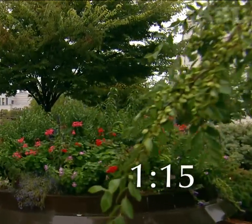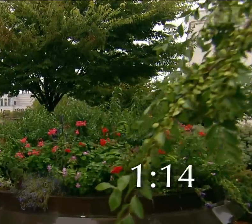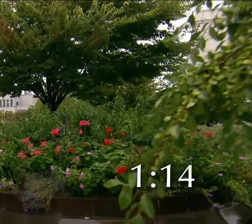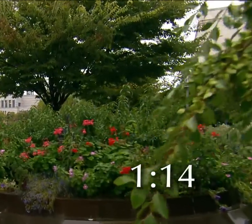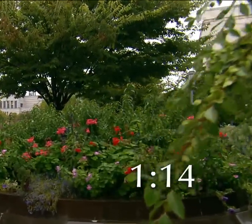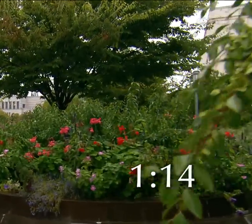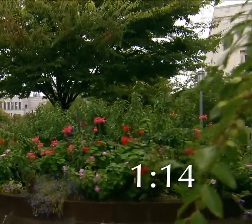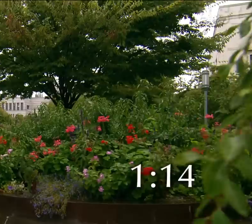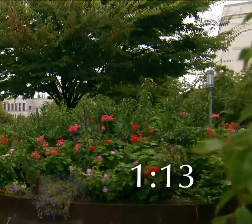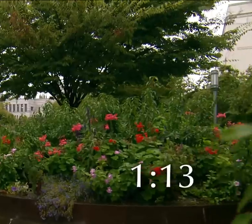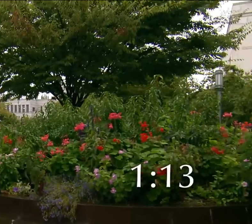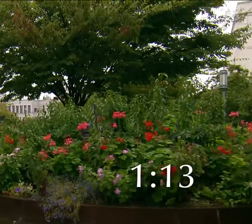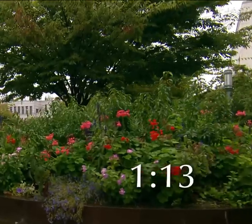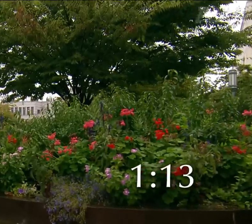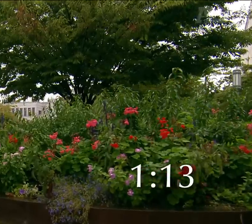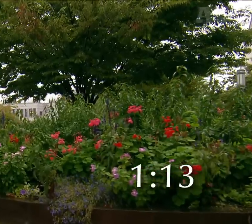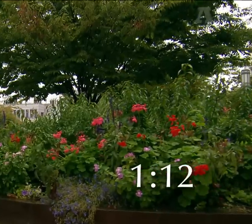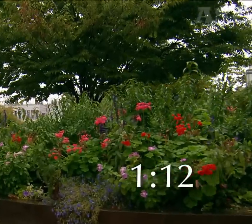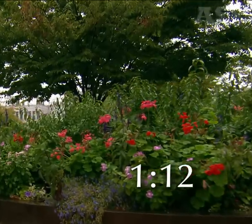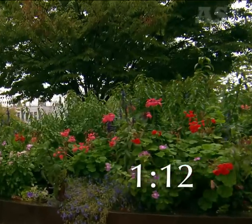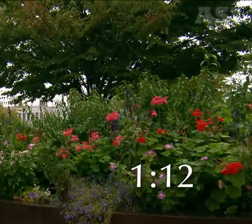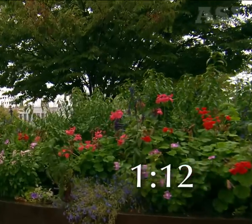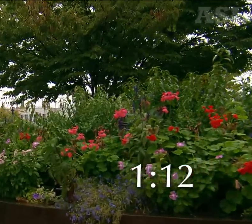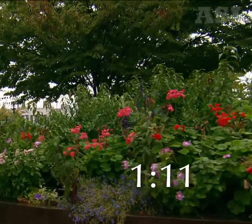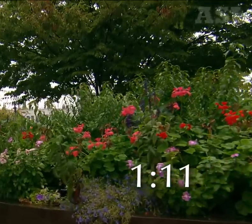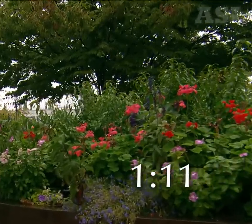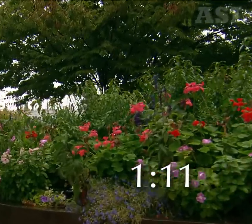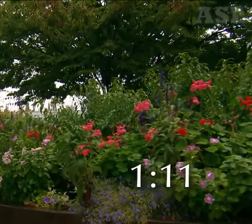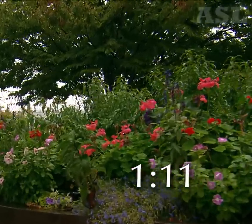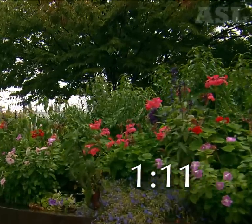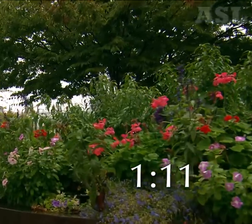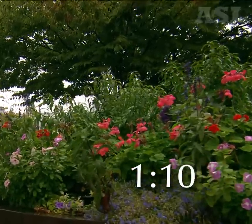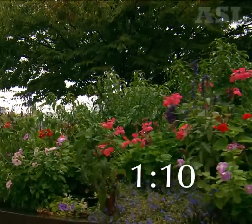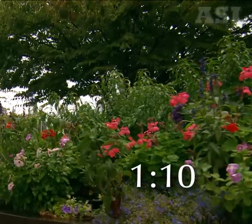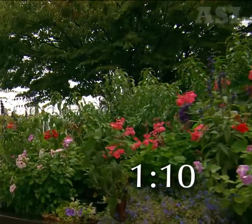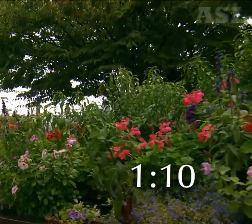THIS IS THE ENGLISH